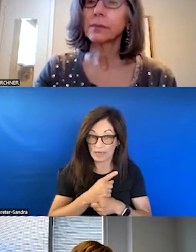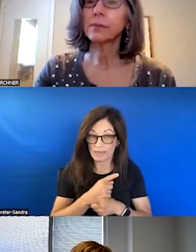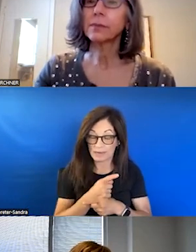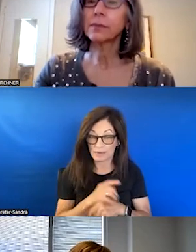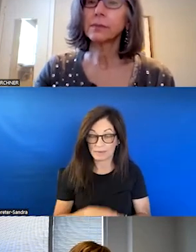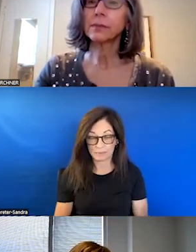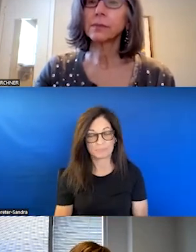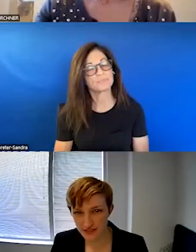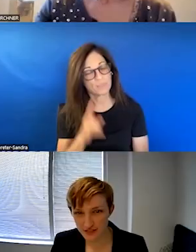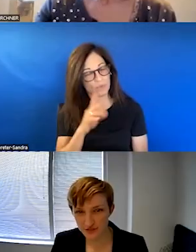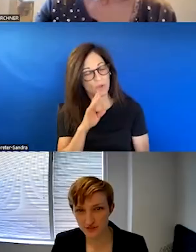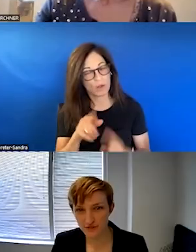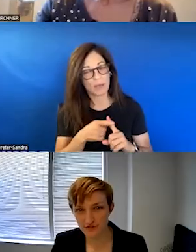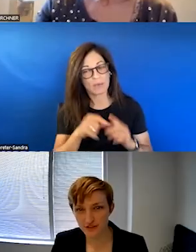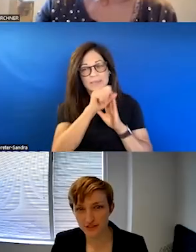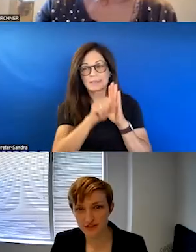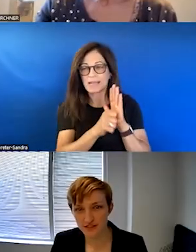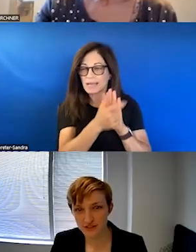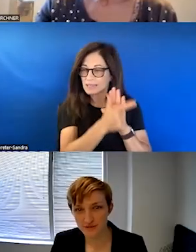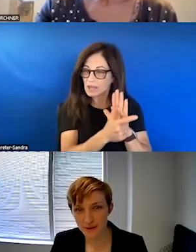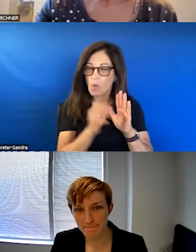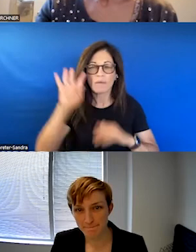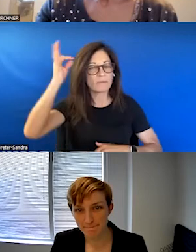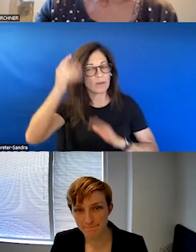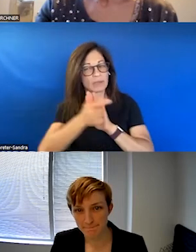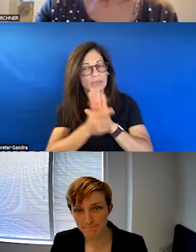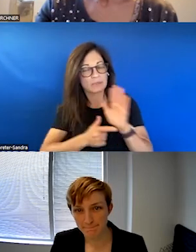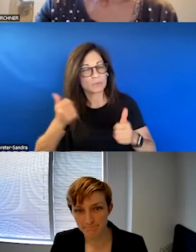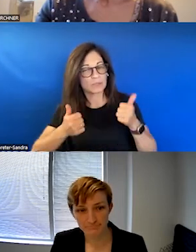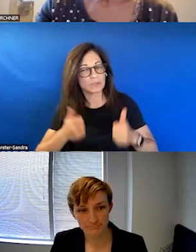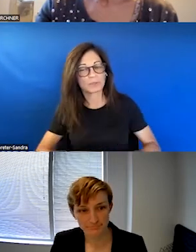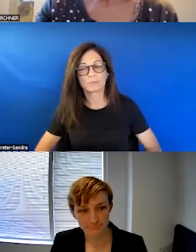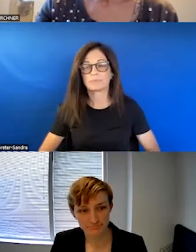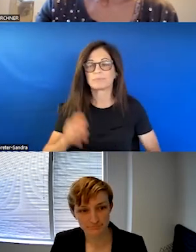YOU ARE TALKING STATE LEGISLATION. OR FEDERAL LEGISLATION? SOME OF THE FEDERAL BUILDS.